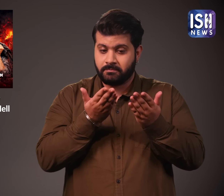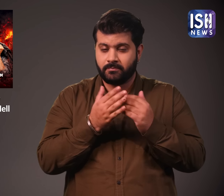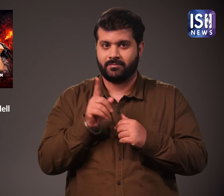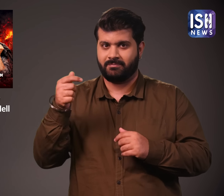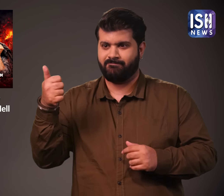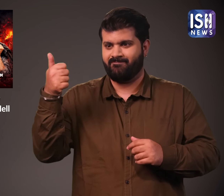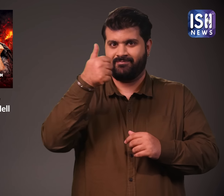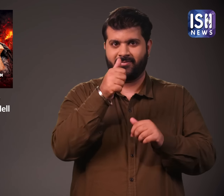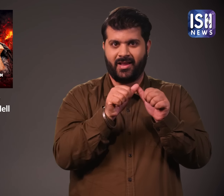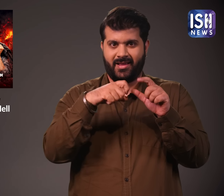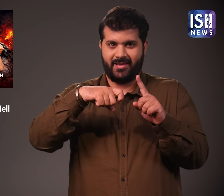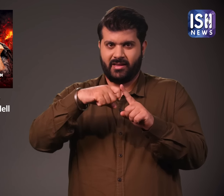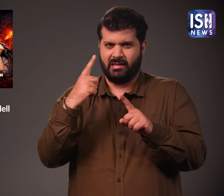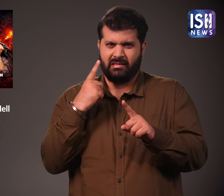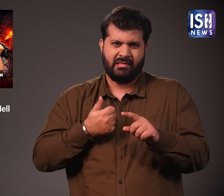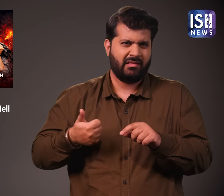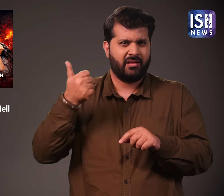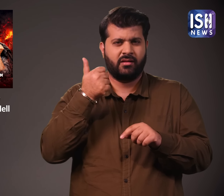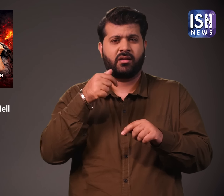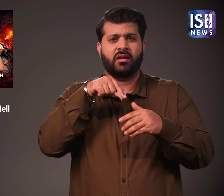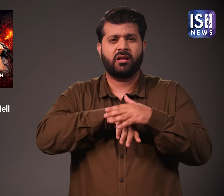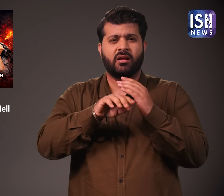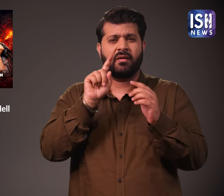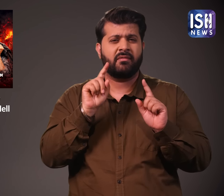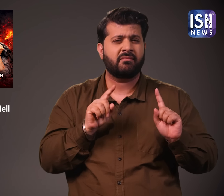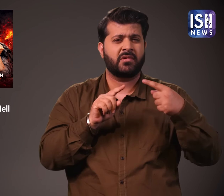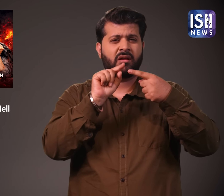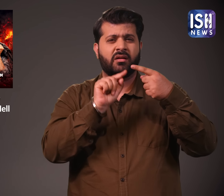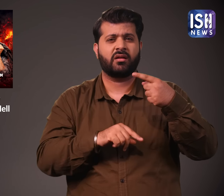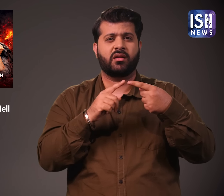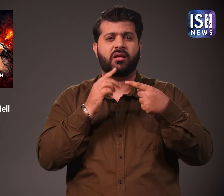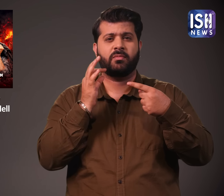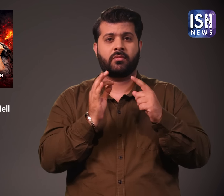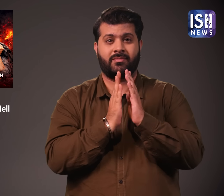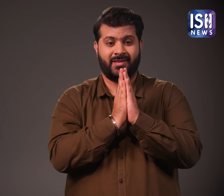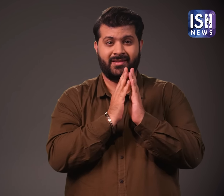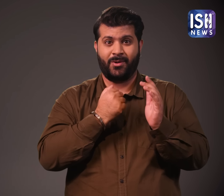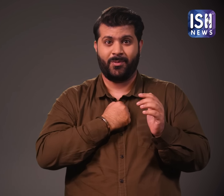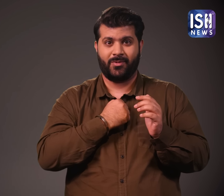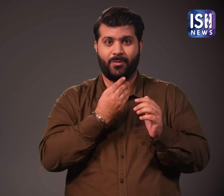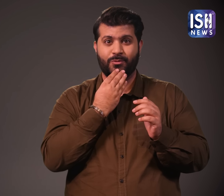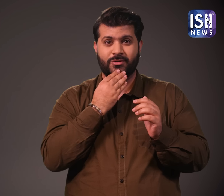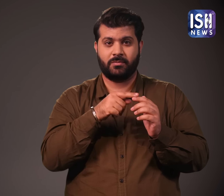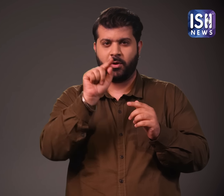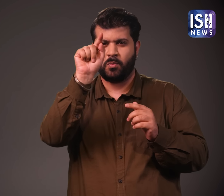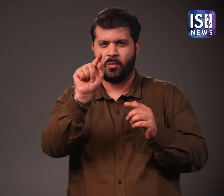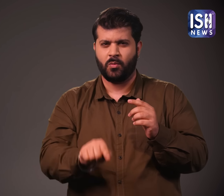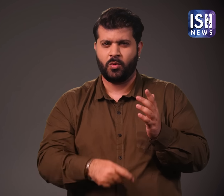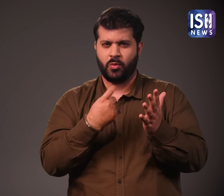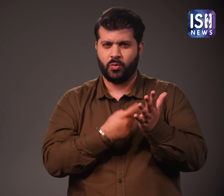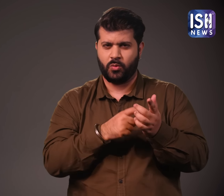As a Supreme Leader, Khamenei influenced religious guidance,